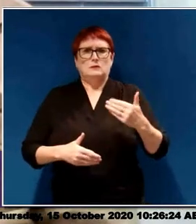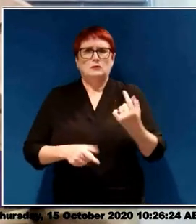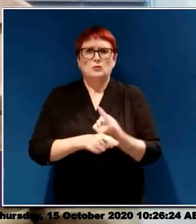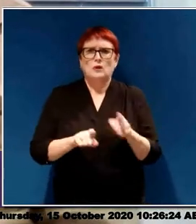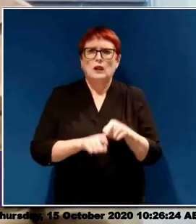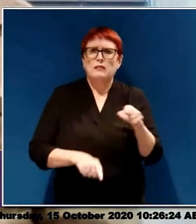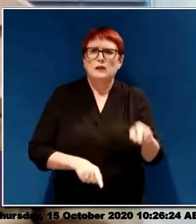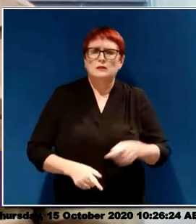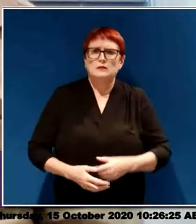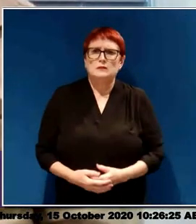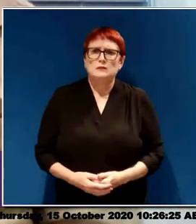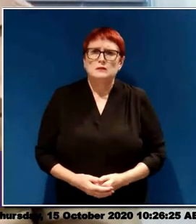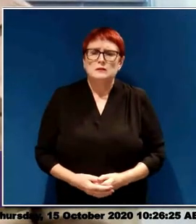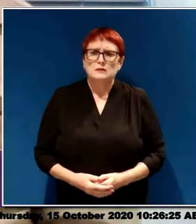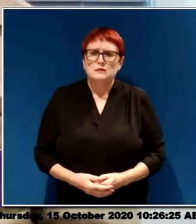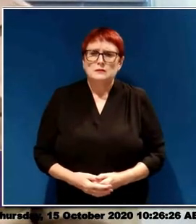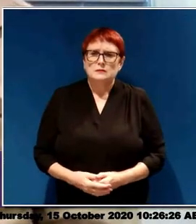I could add to that, too, please.